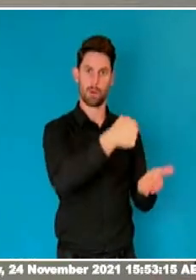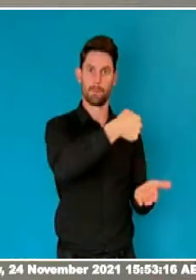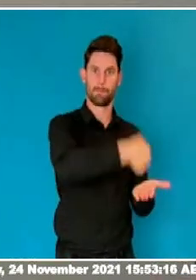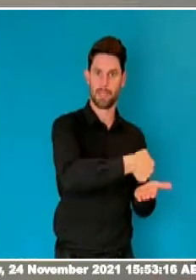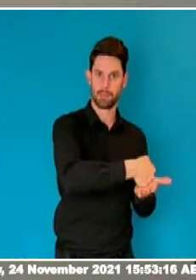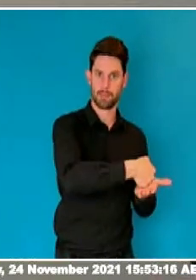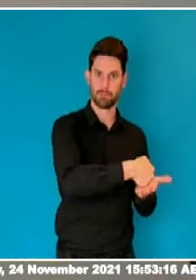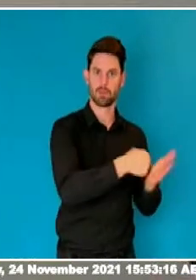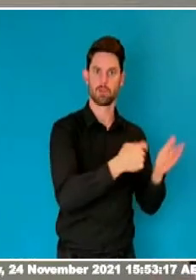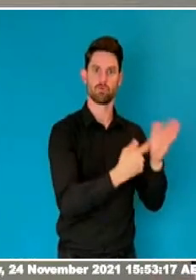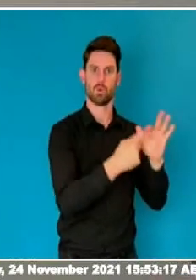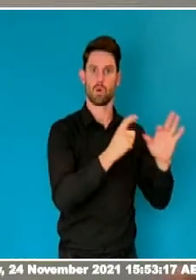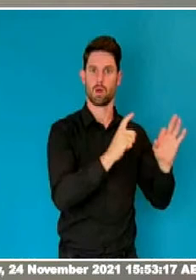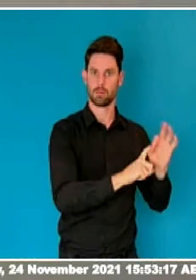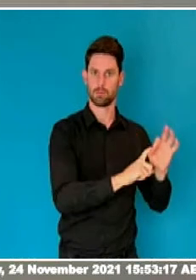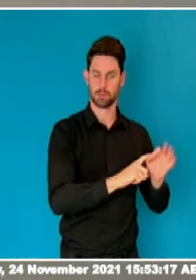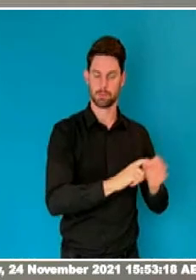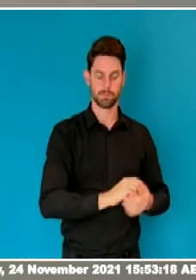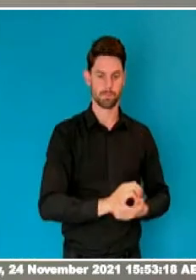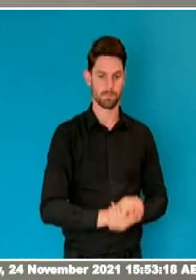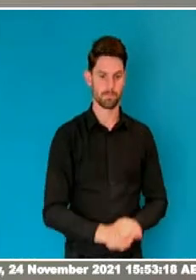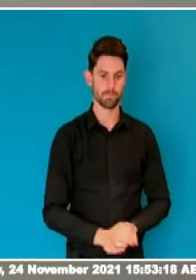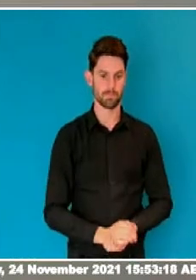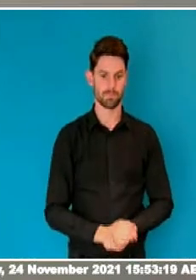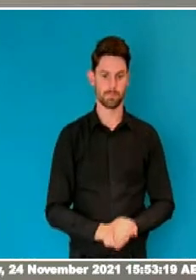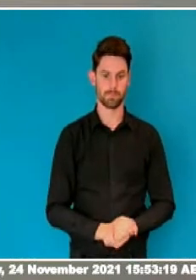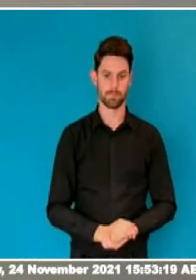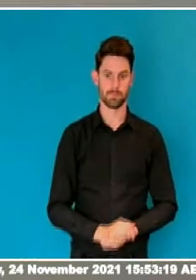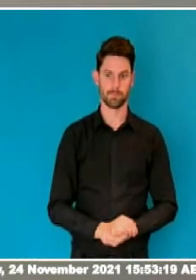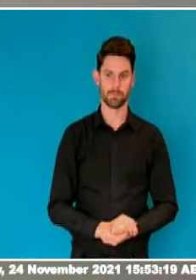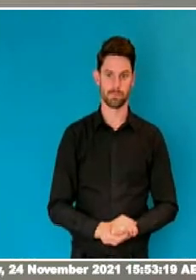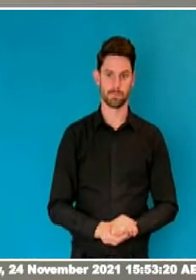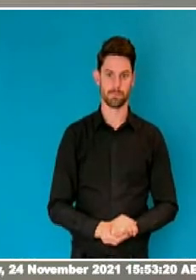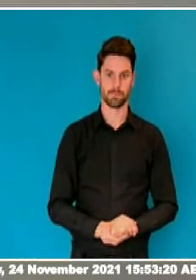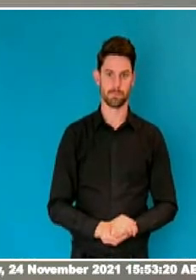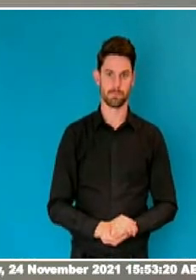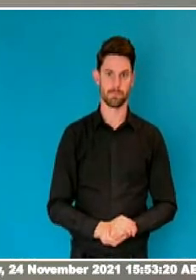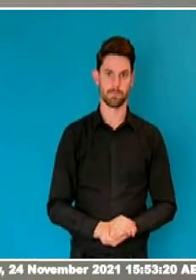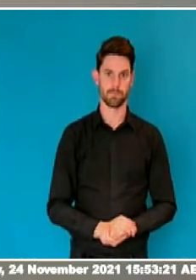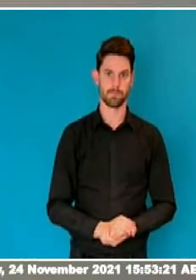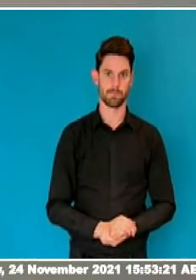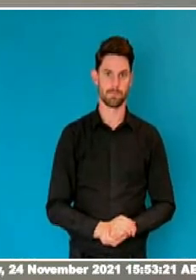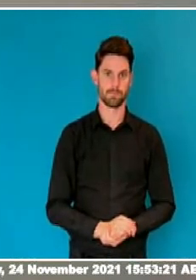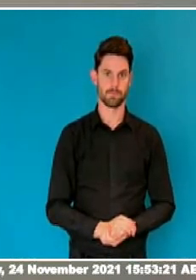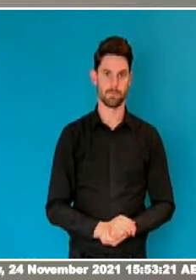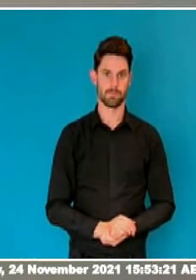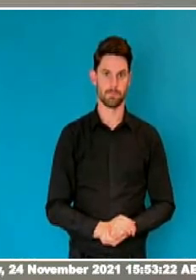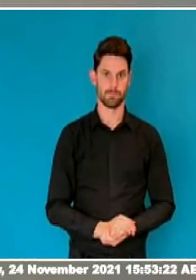And before each job or task is undertaken, especially in more high risk areas,